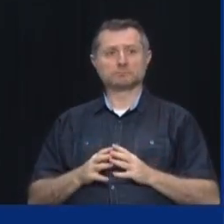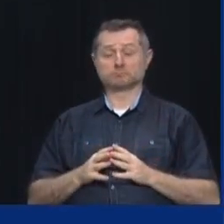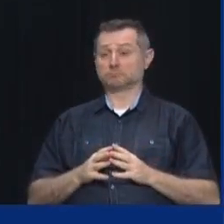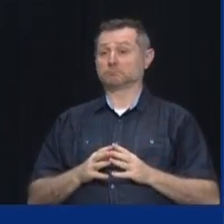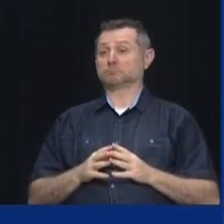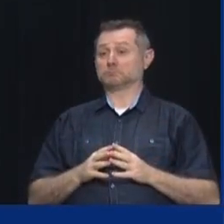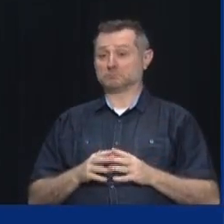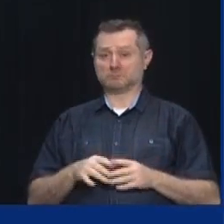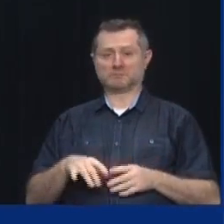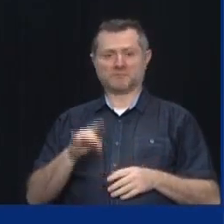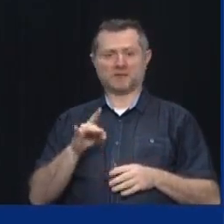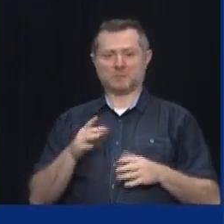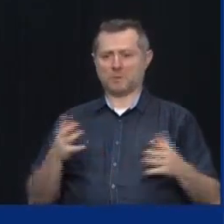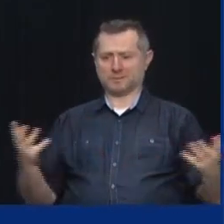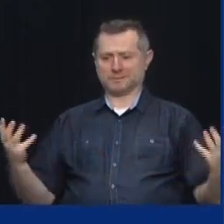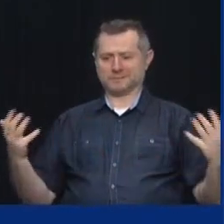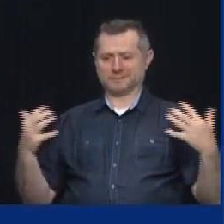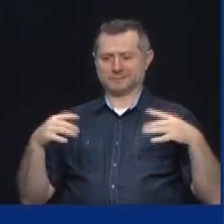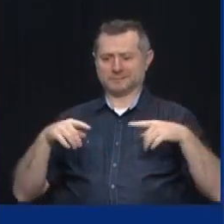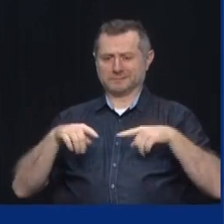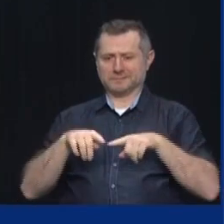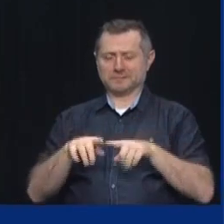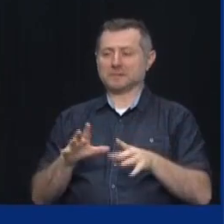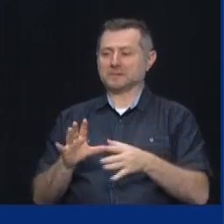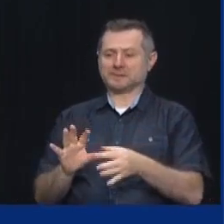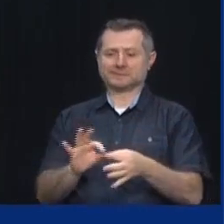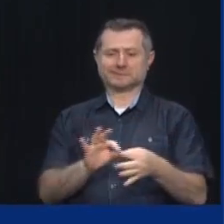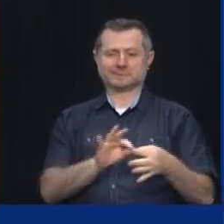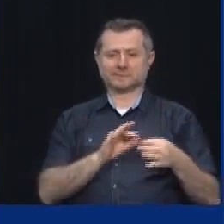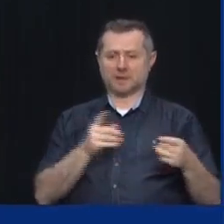SOCIALISTS AND THEY'RE AT THE OTHER END OF THE POLITICAL SPECTRUM.